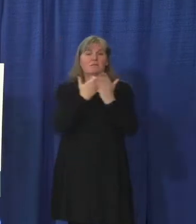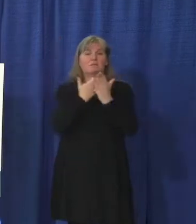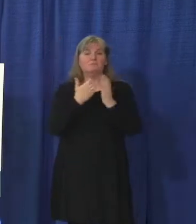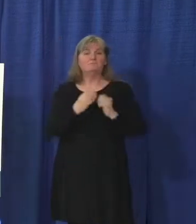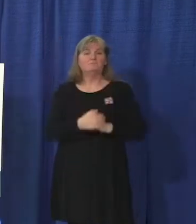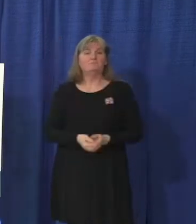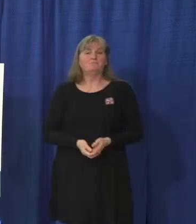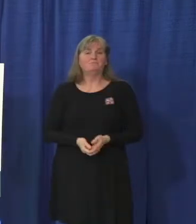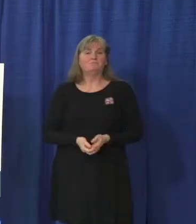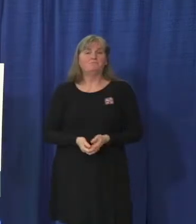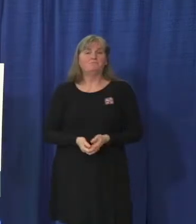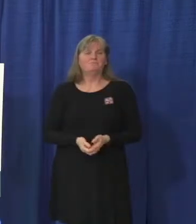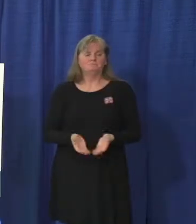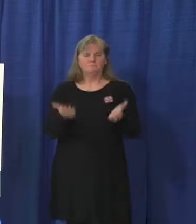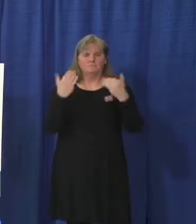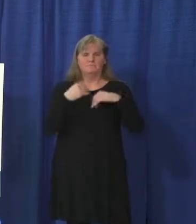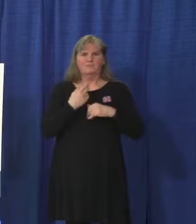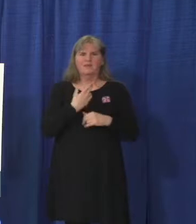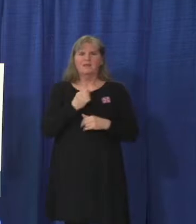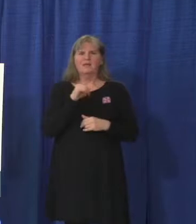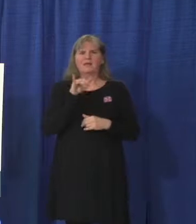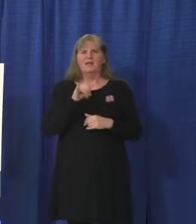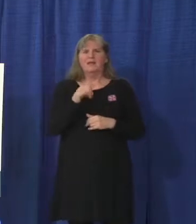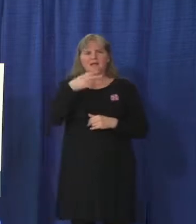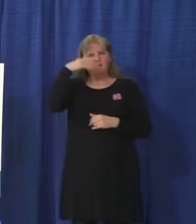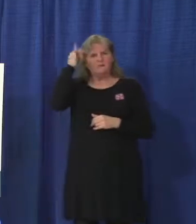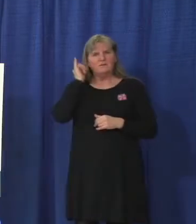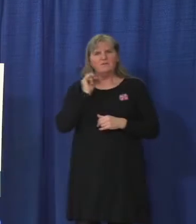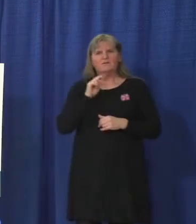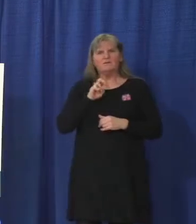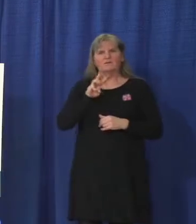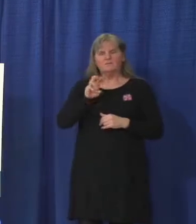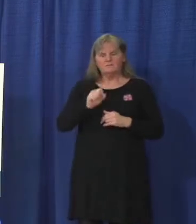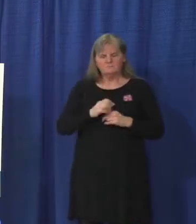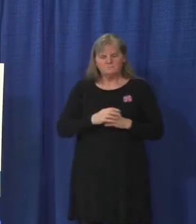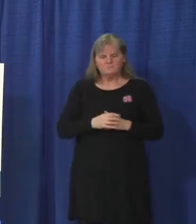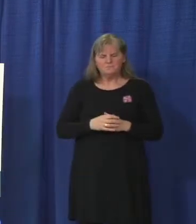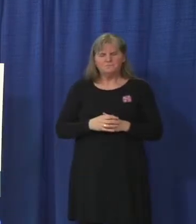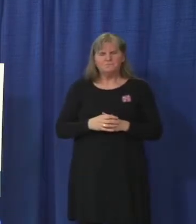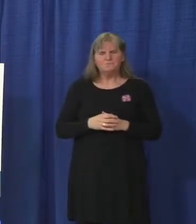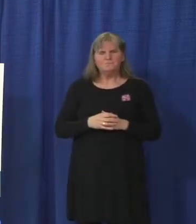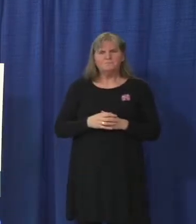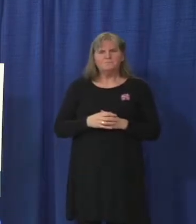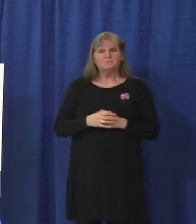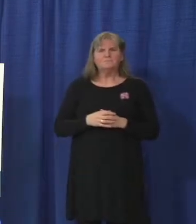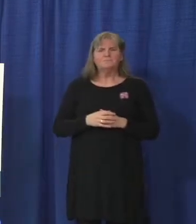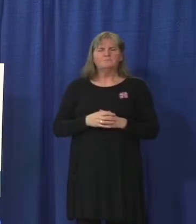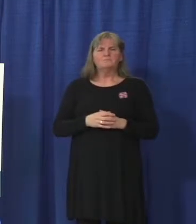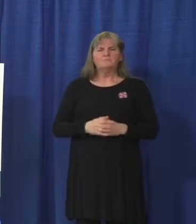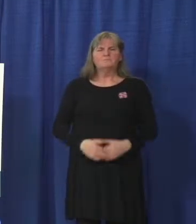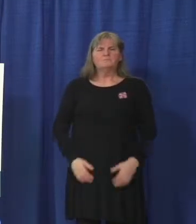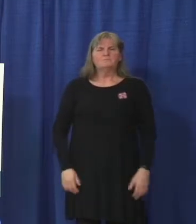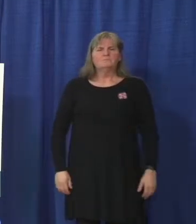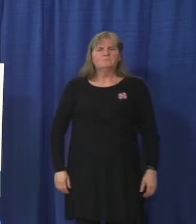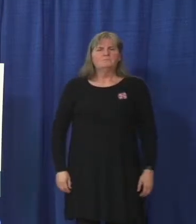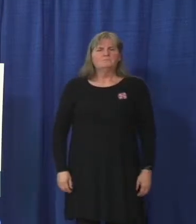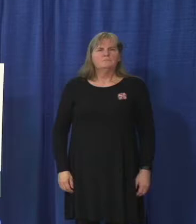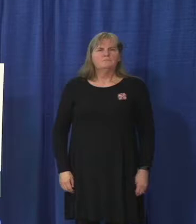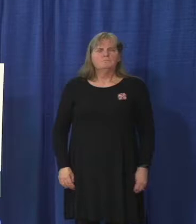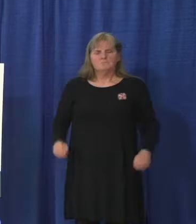Haley, Yukon use. No questions, thank you.